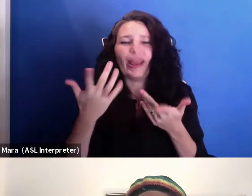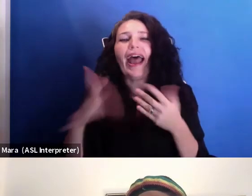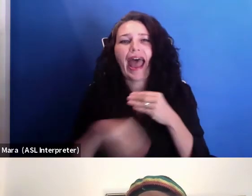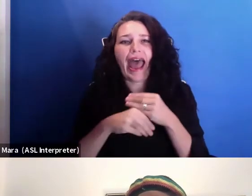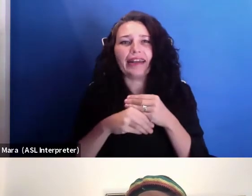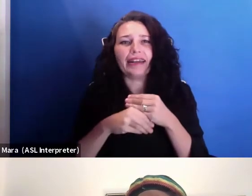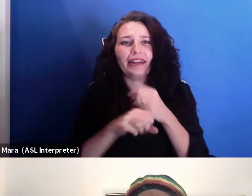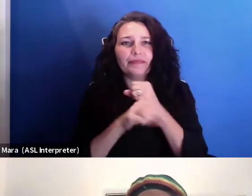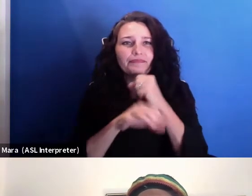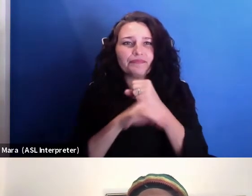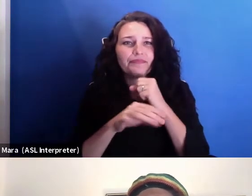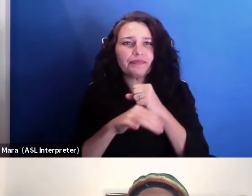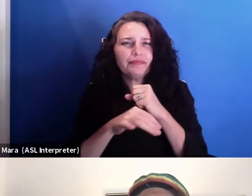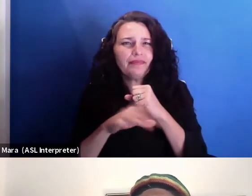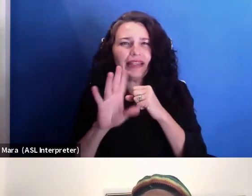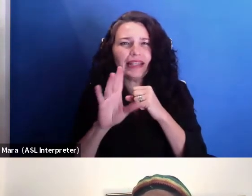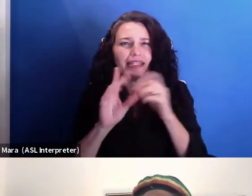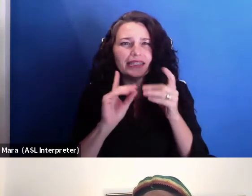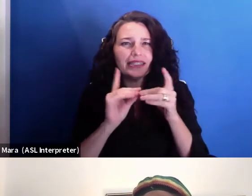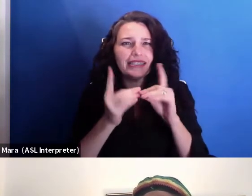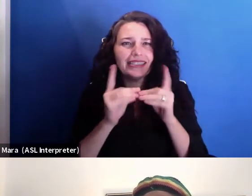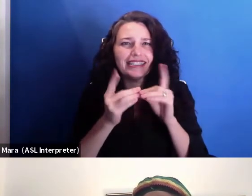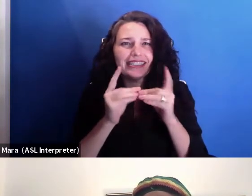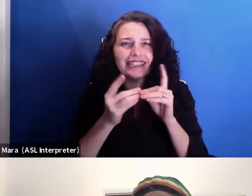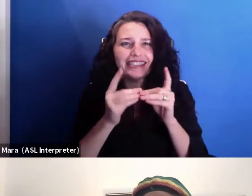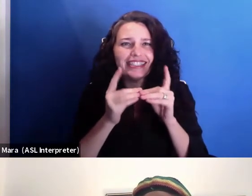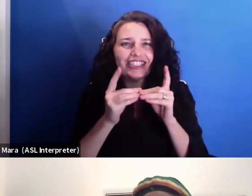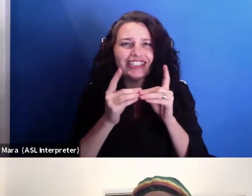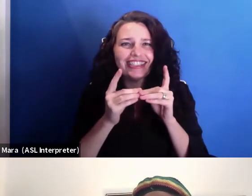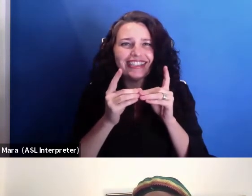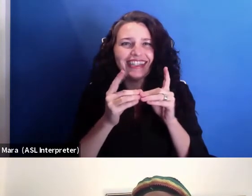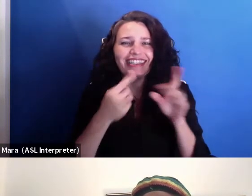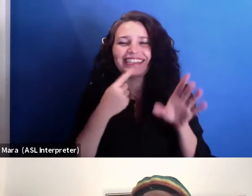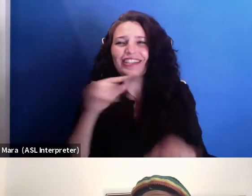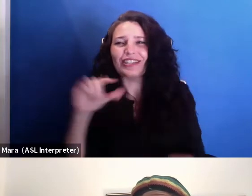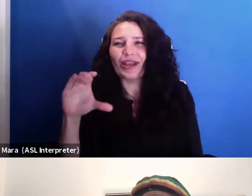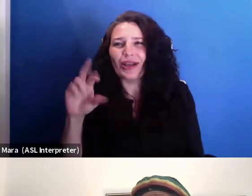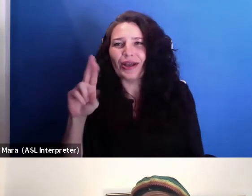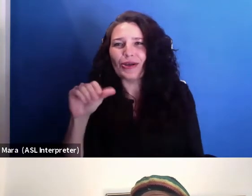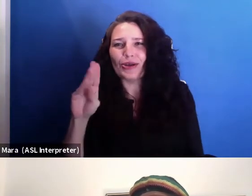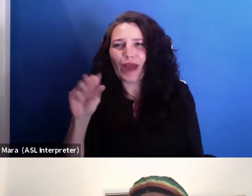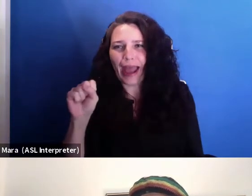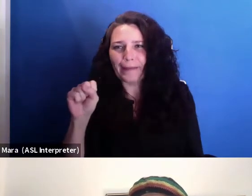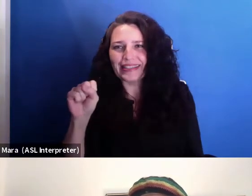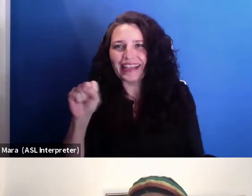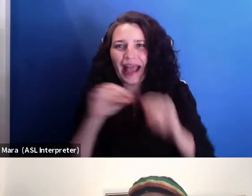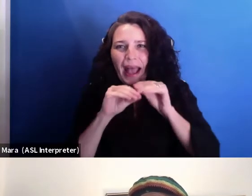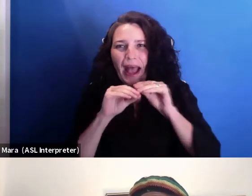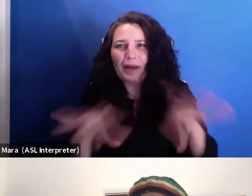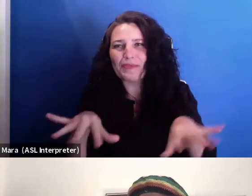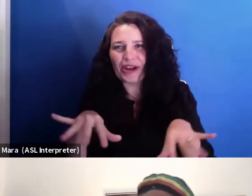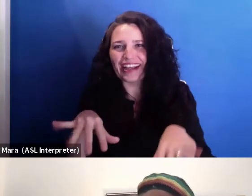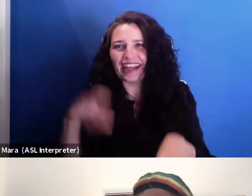that said, "Crabs Outbreak at Camp Jened for the Handicap" by the People's Video Theater, 695. And I was like, hallelujah.